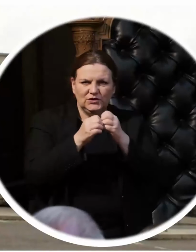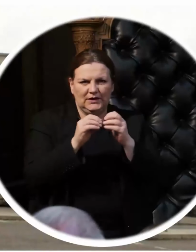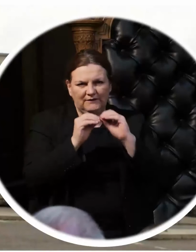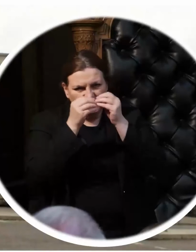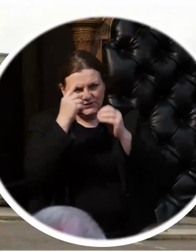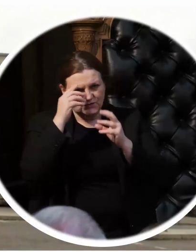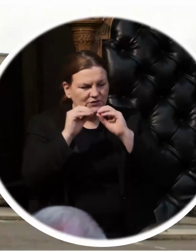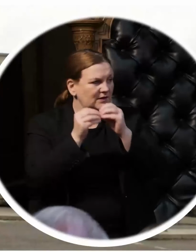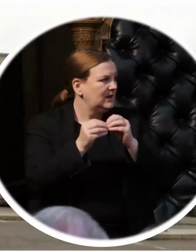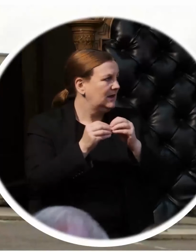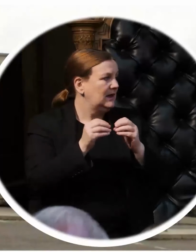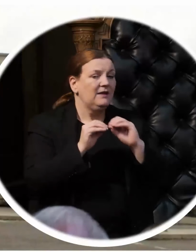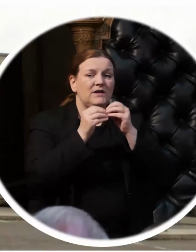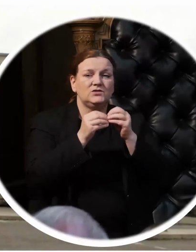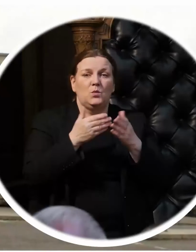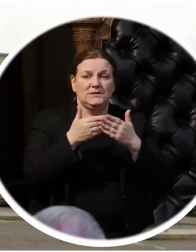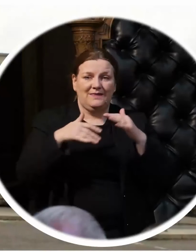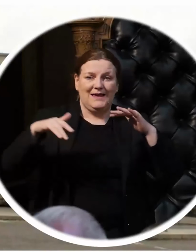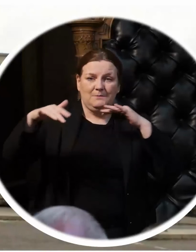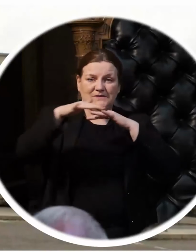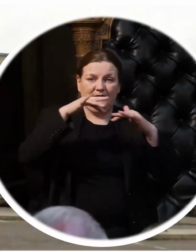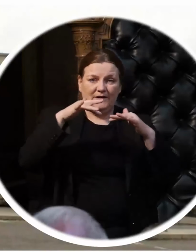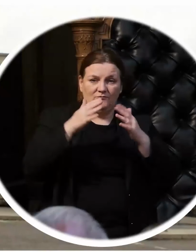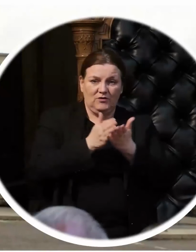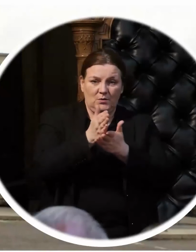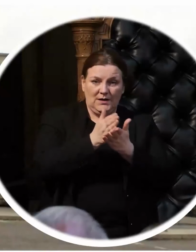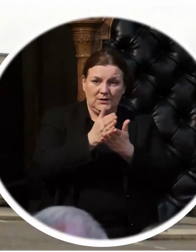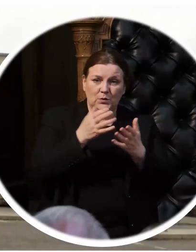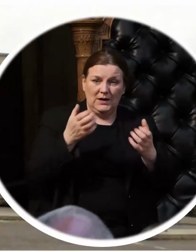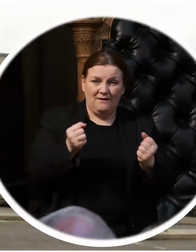the Atmospheric Railway and you have Atmospheric Road in Dun Laoghaire as well.